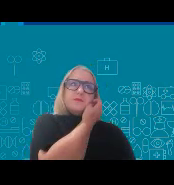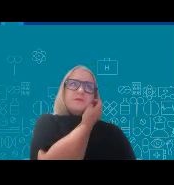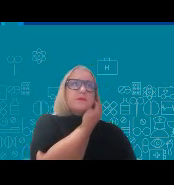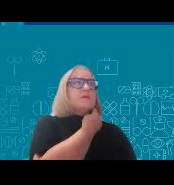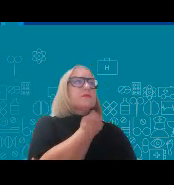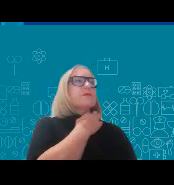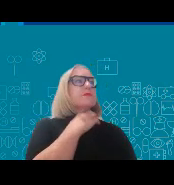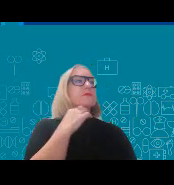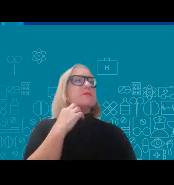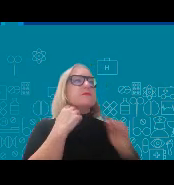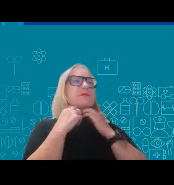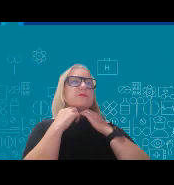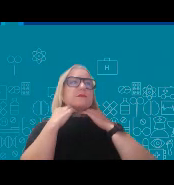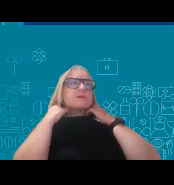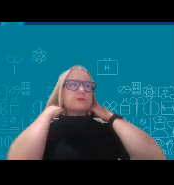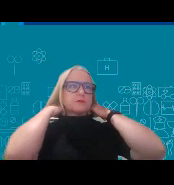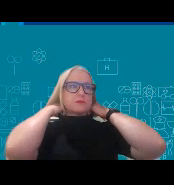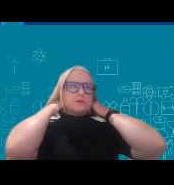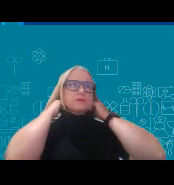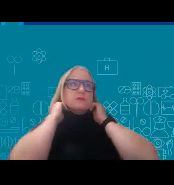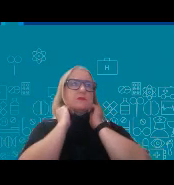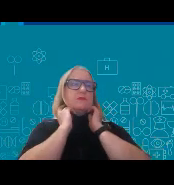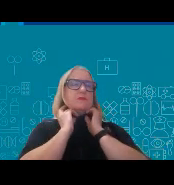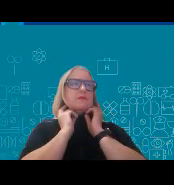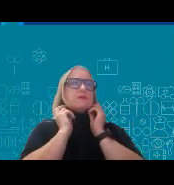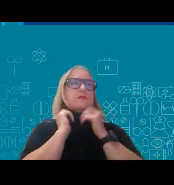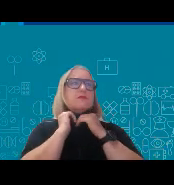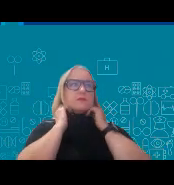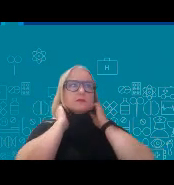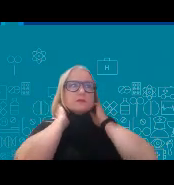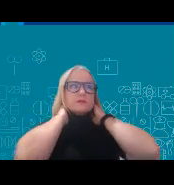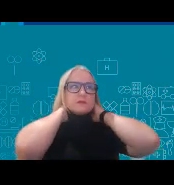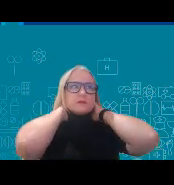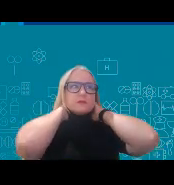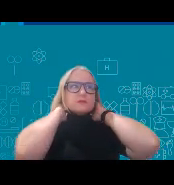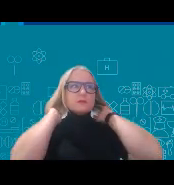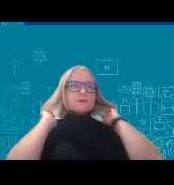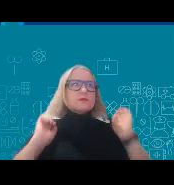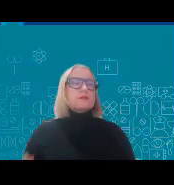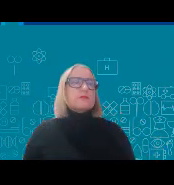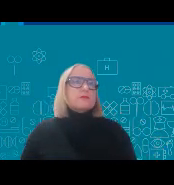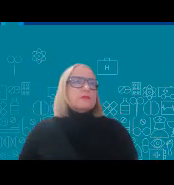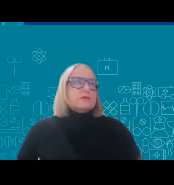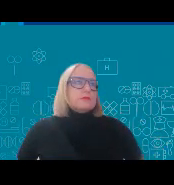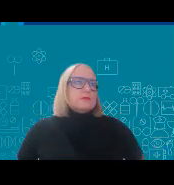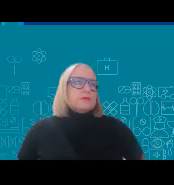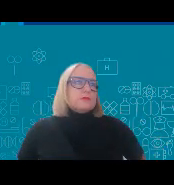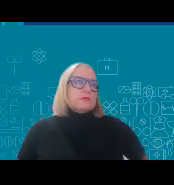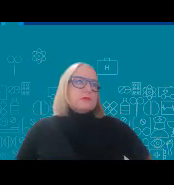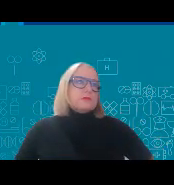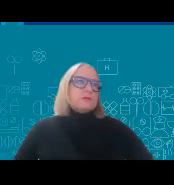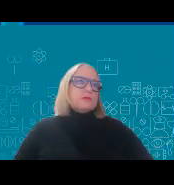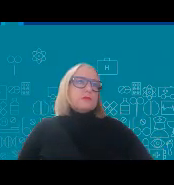And probably very important to really clarify that the purpose of audit under the new Act is quite different